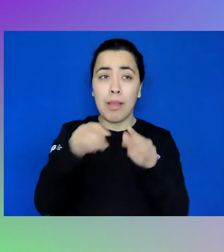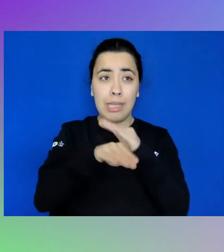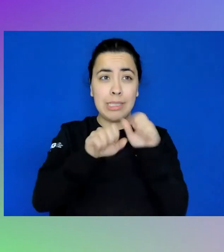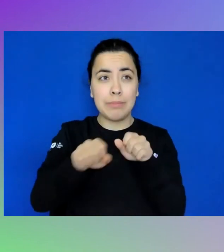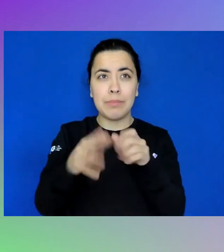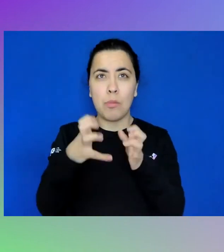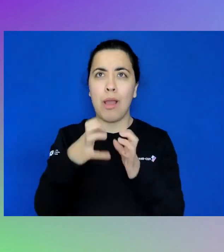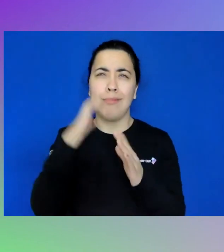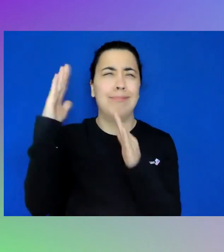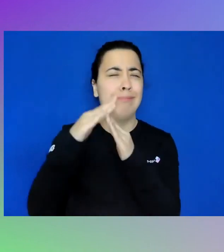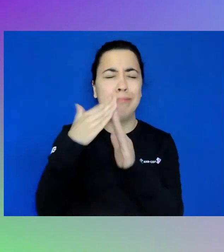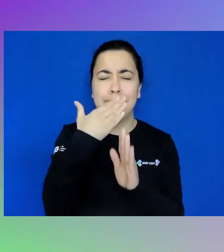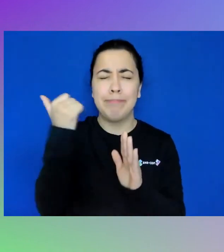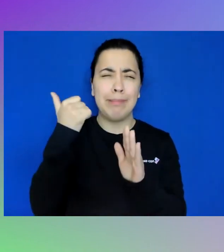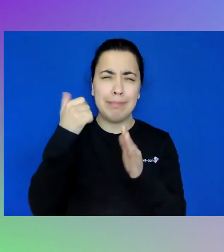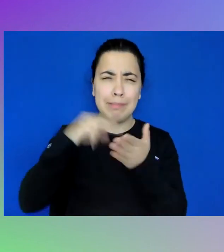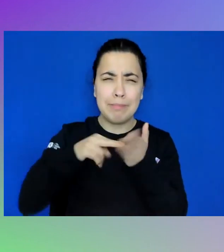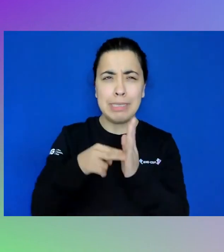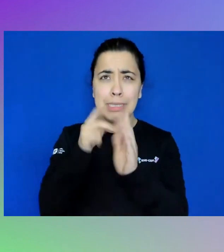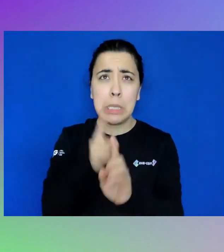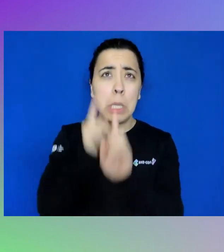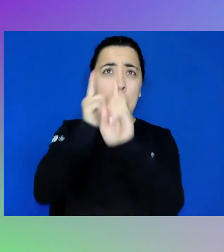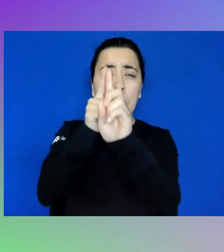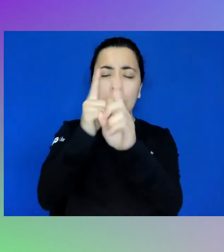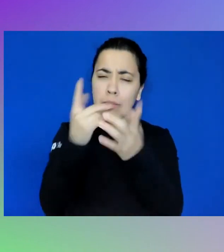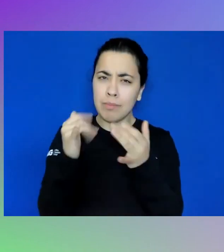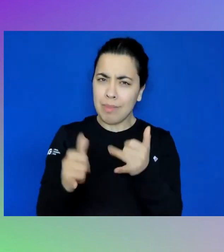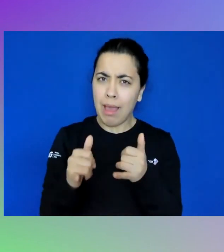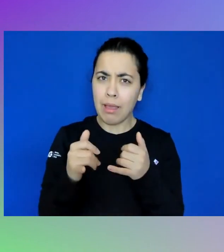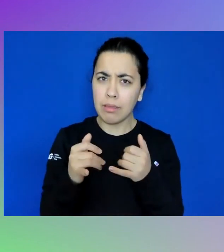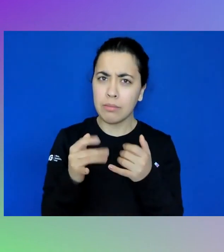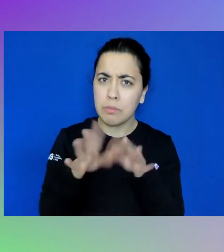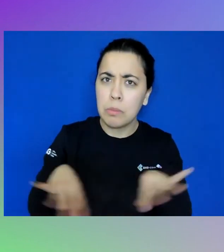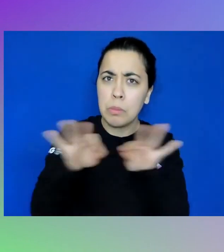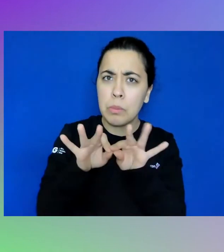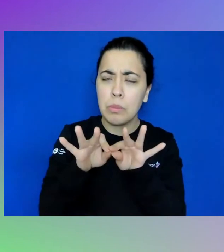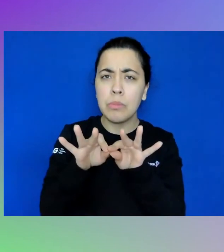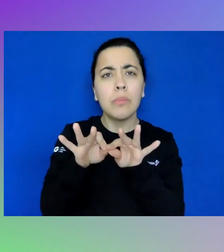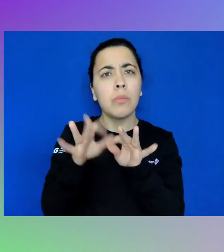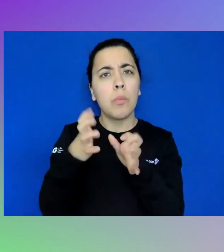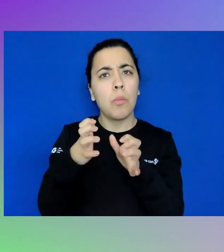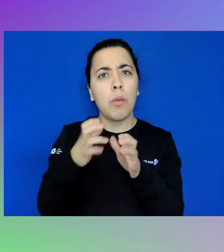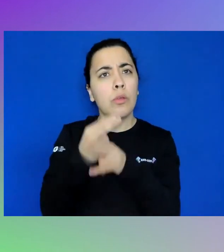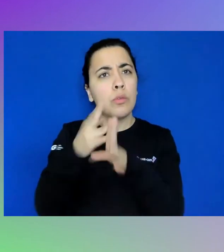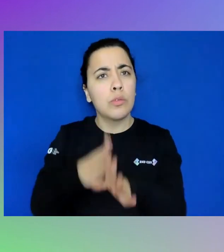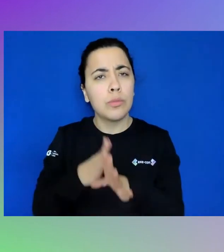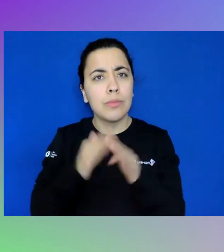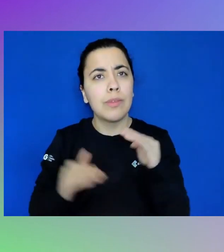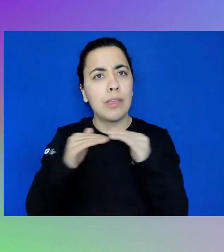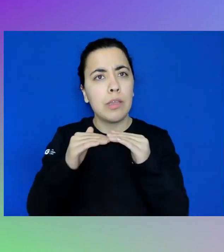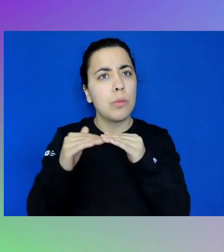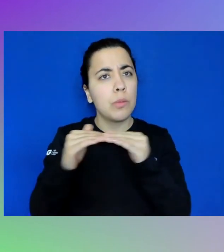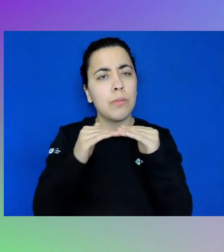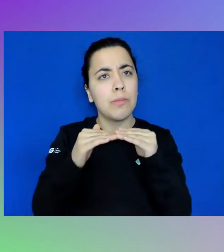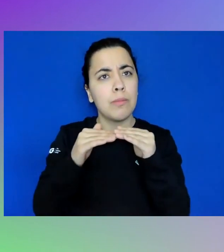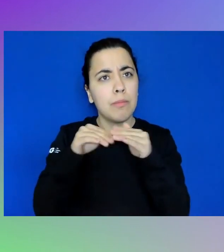barriers for people to have equal access to what they deserve. And so we do offer, um, an accessibility awareness lab.